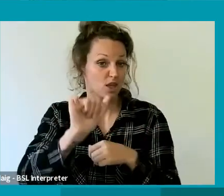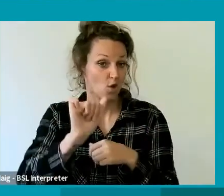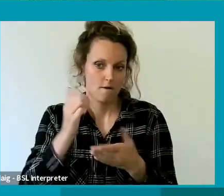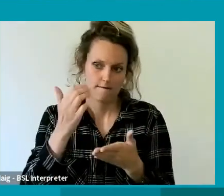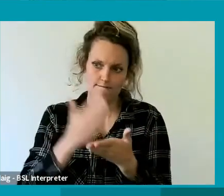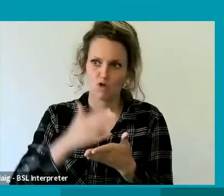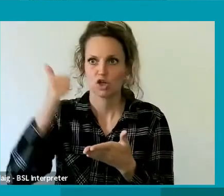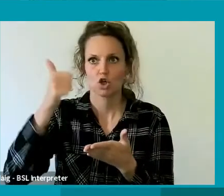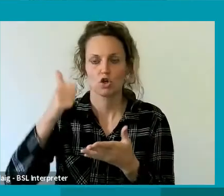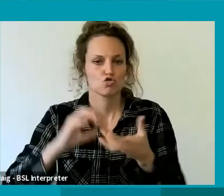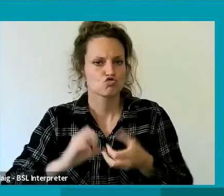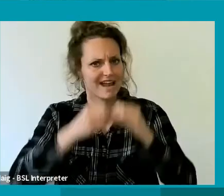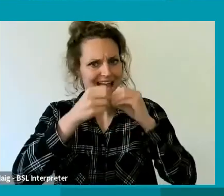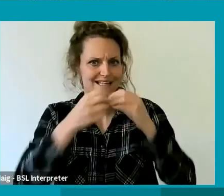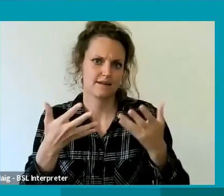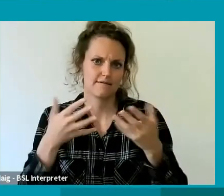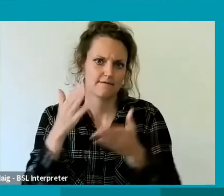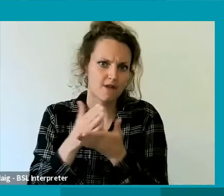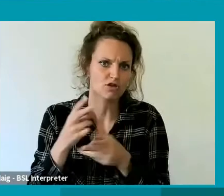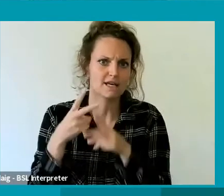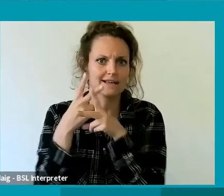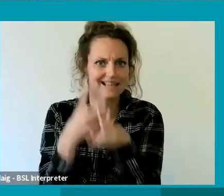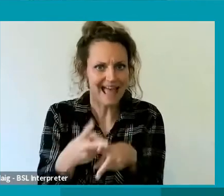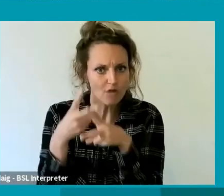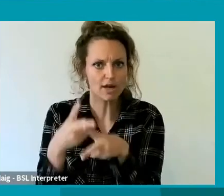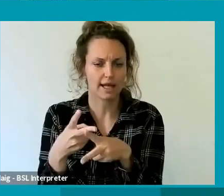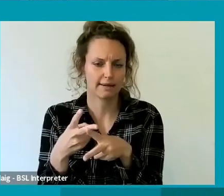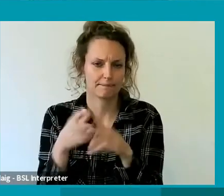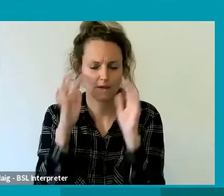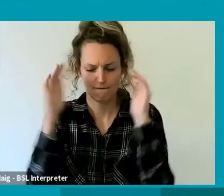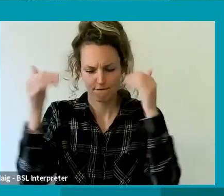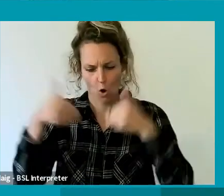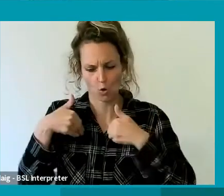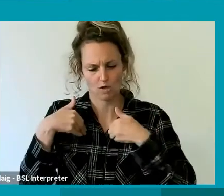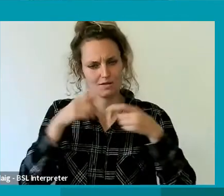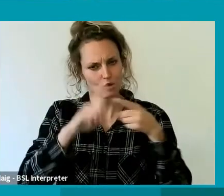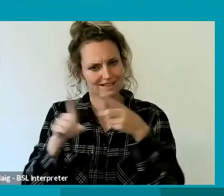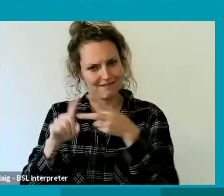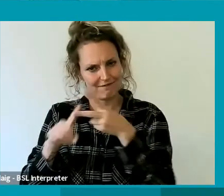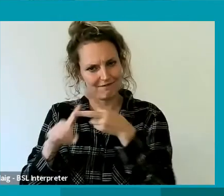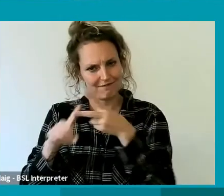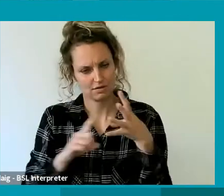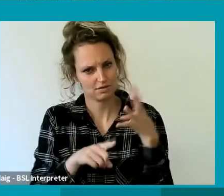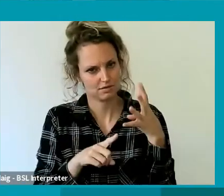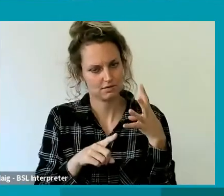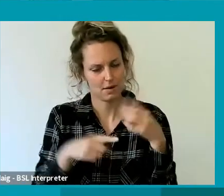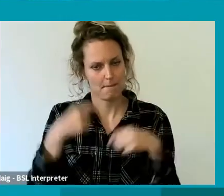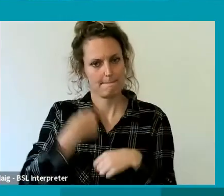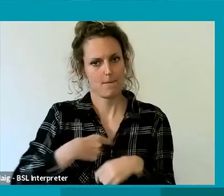So really you're focusing on your different personality traits here. There's also the goal headliner.